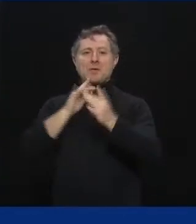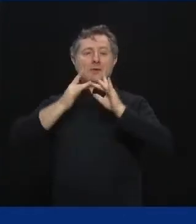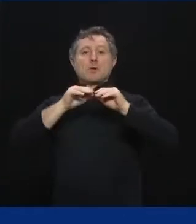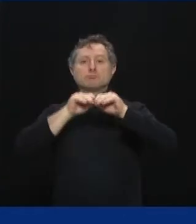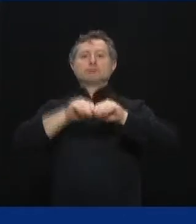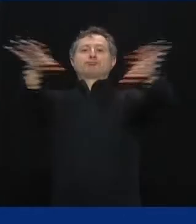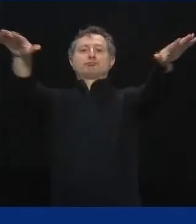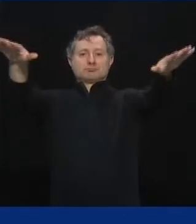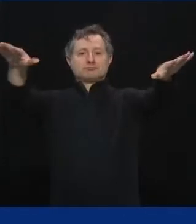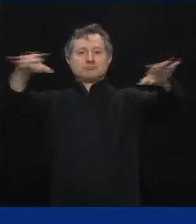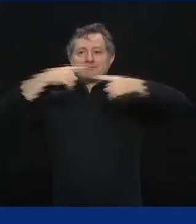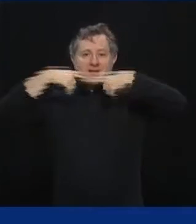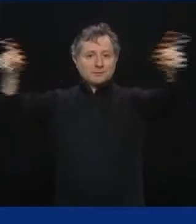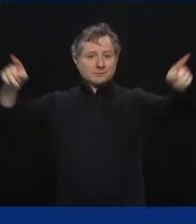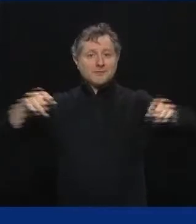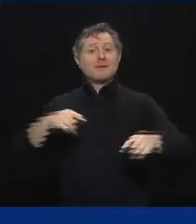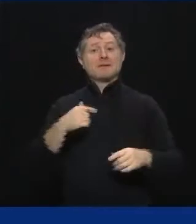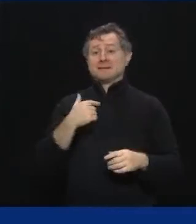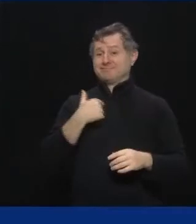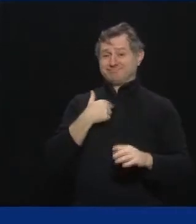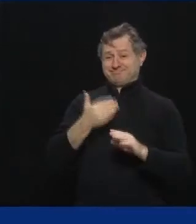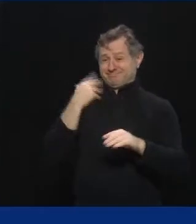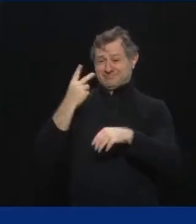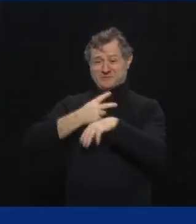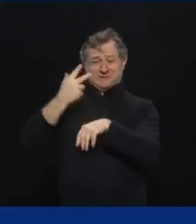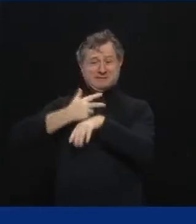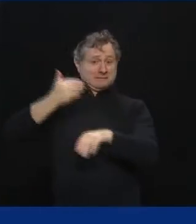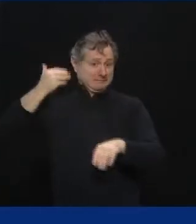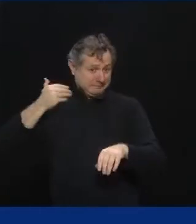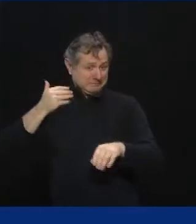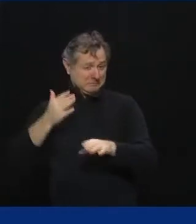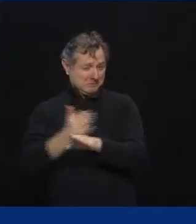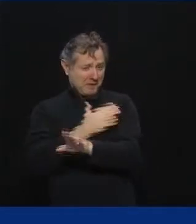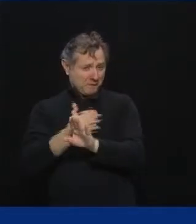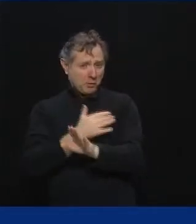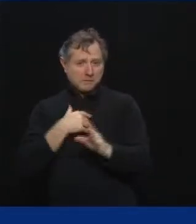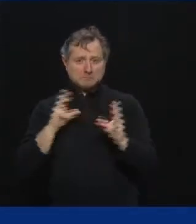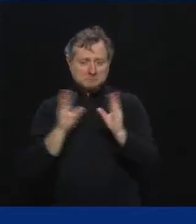AVAILABLE TO THE PUBLIC EVEN BEFORE THE INTERNET WAS WILDLY AVAILABLE, THEY'RE AVAILABLE